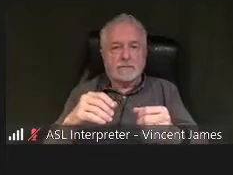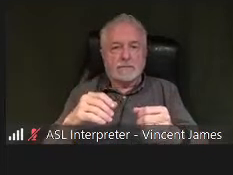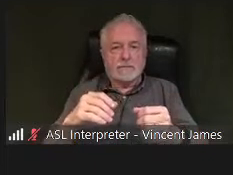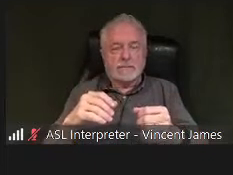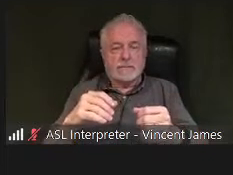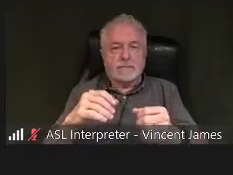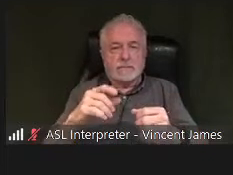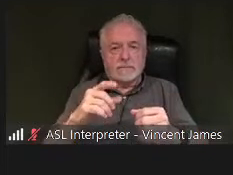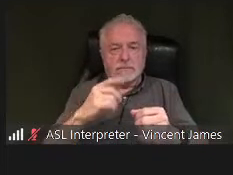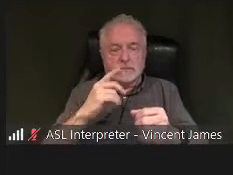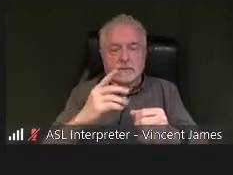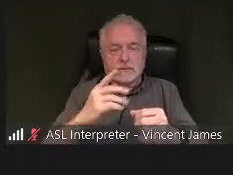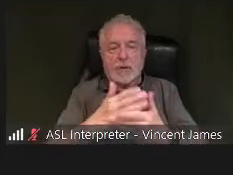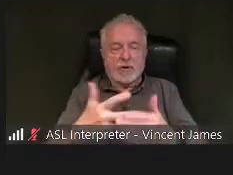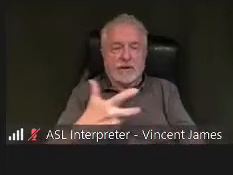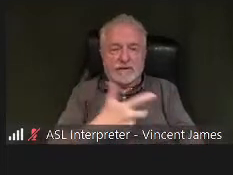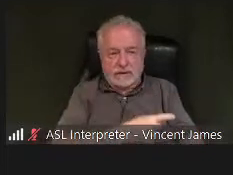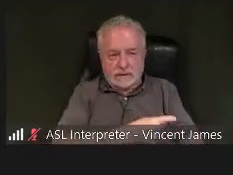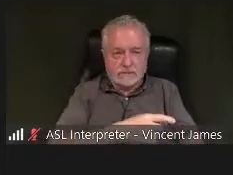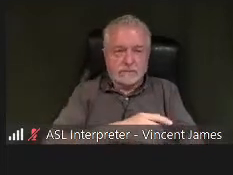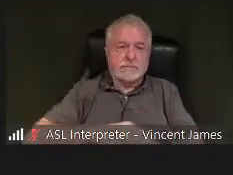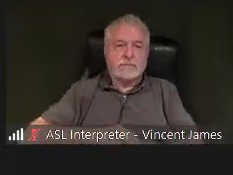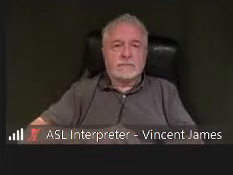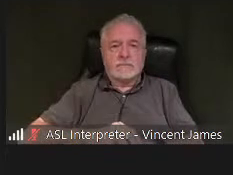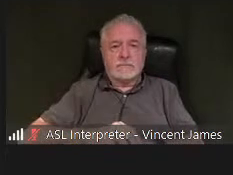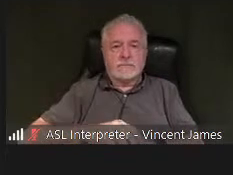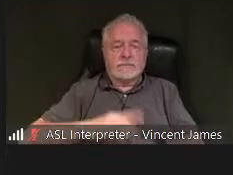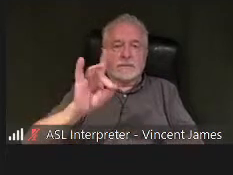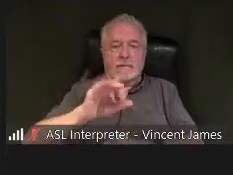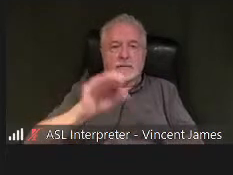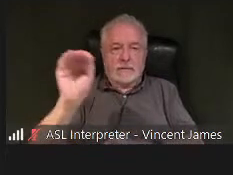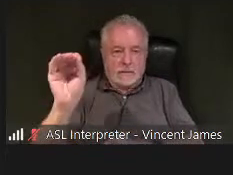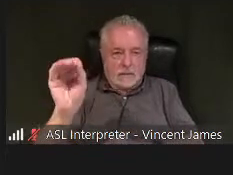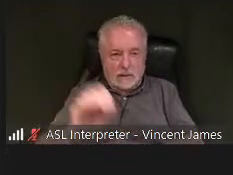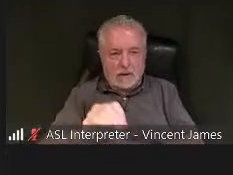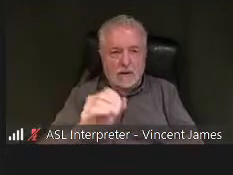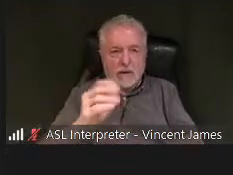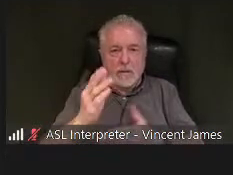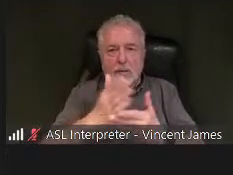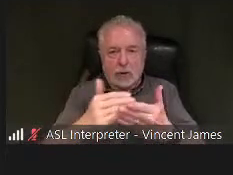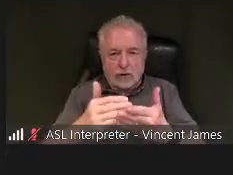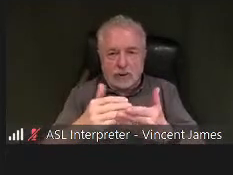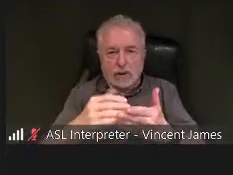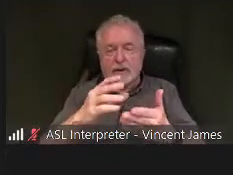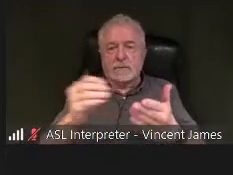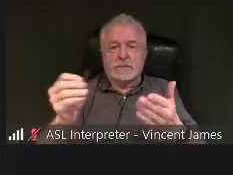people who are partially vaccinated, 80 percent partially, and